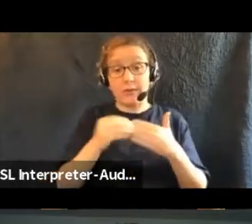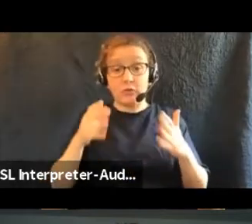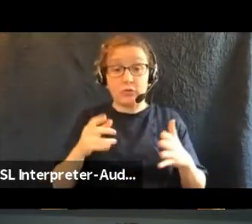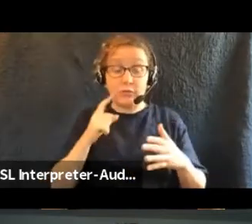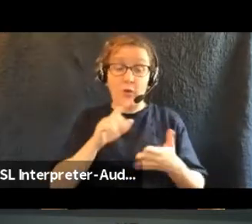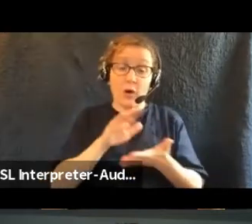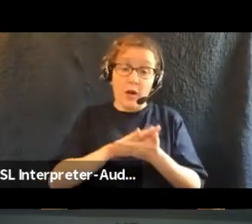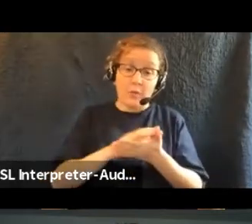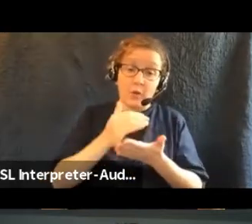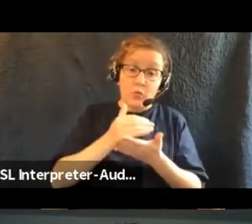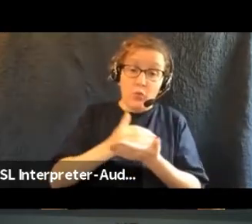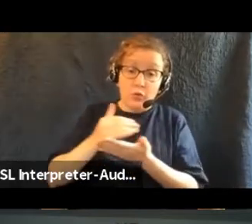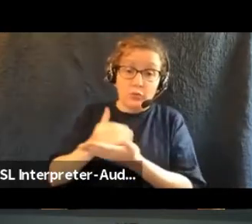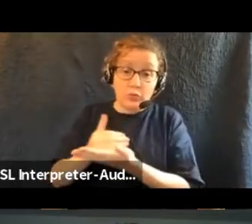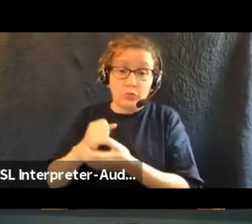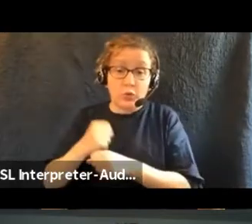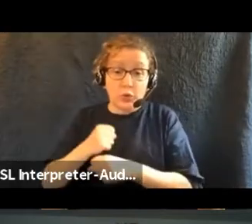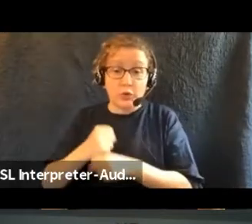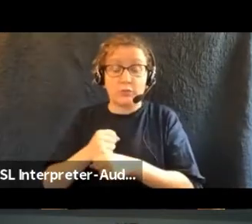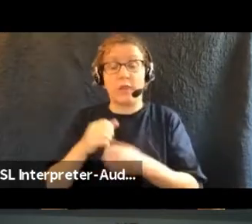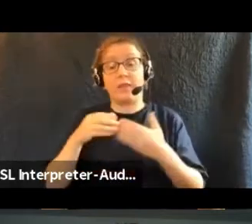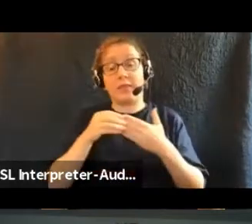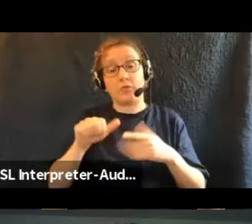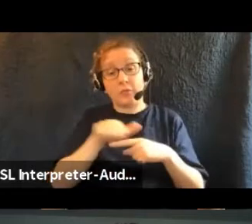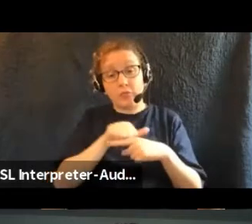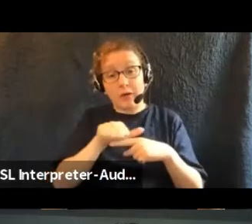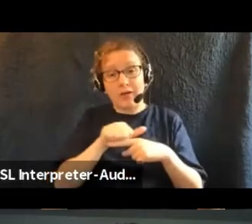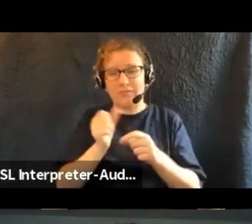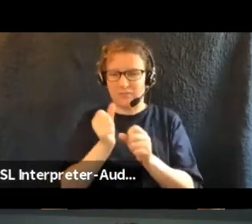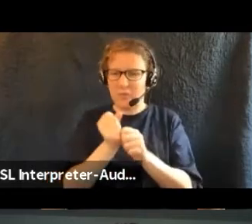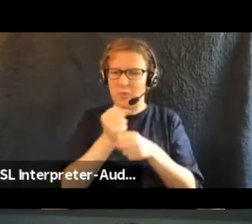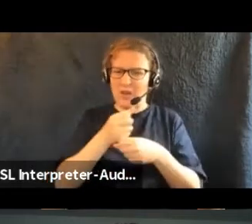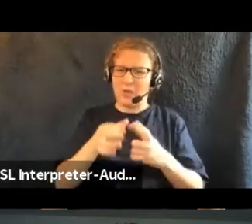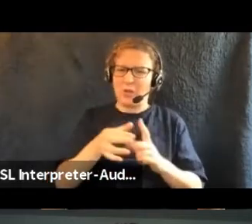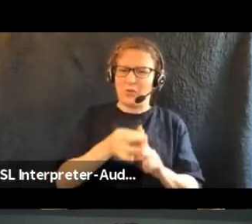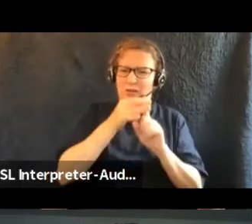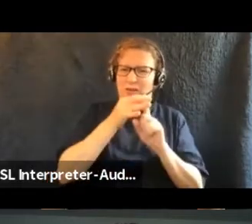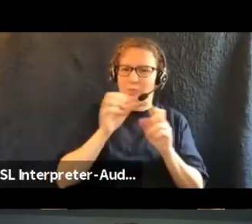leadership training and creates unique opportunities for Fellows and Americans to collaborate as